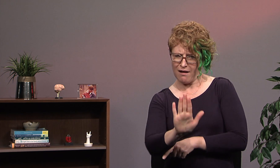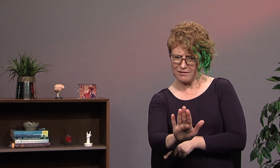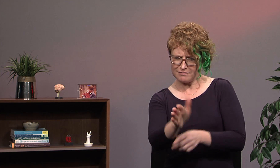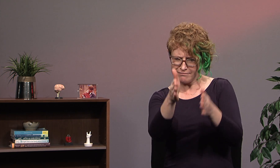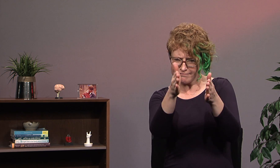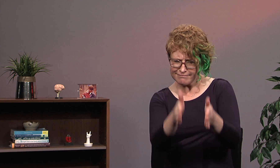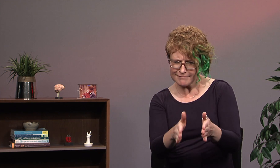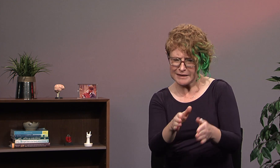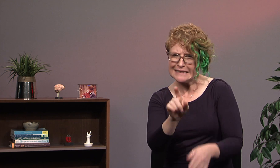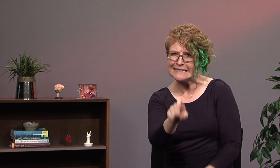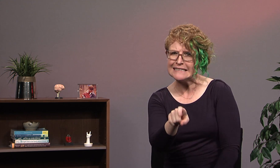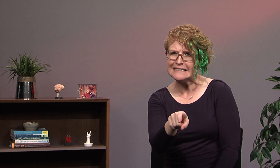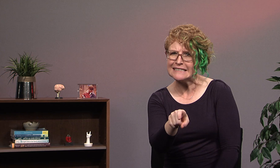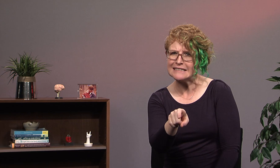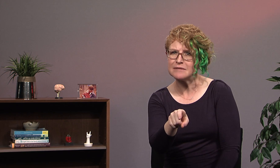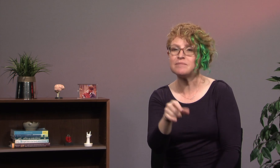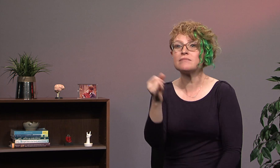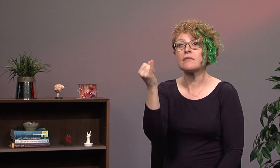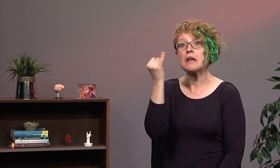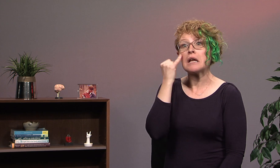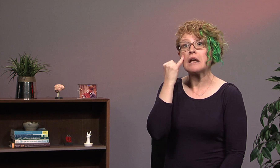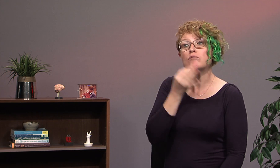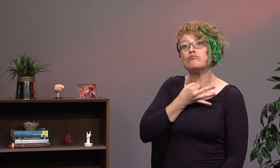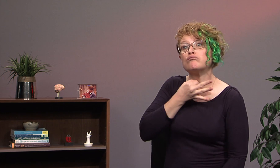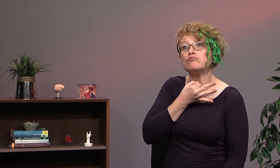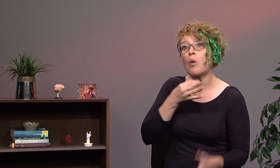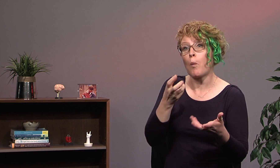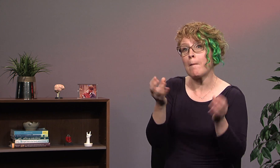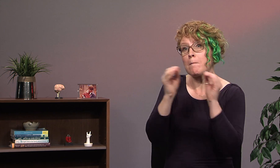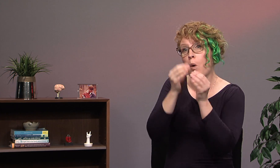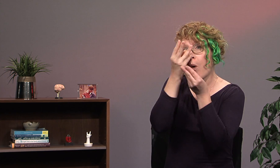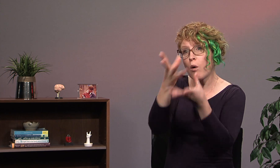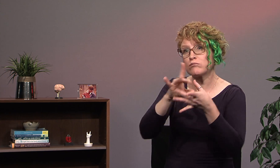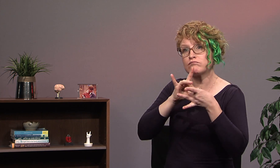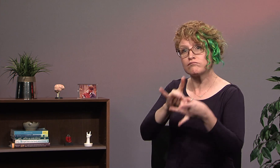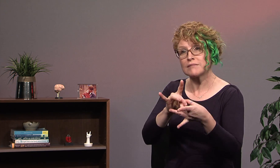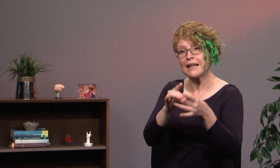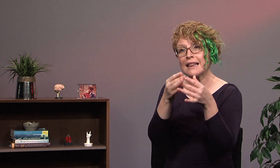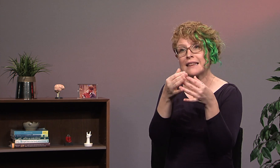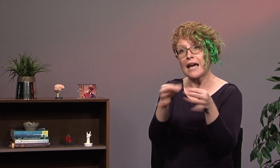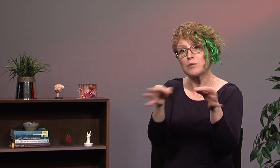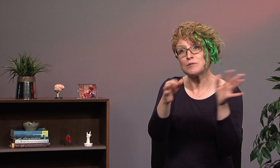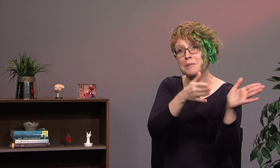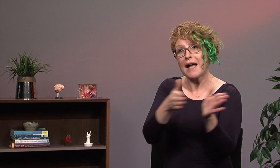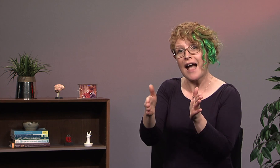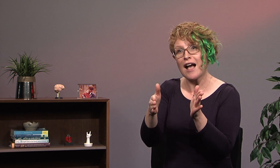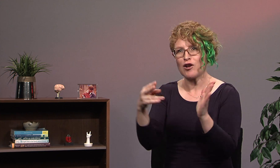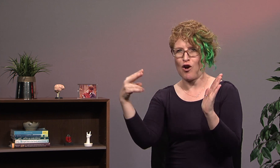and needs of each child. You can find more information about language planning